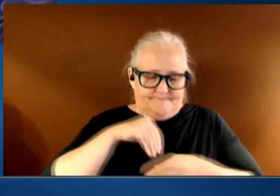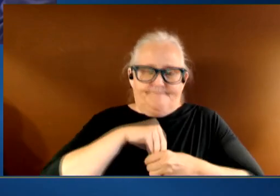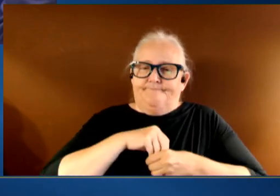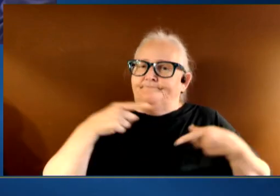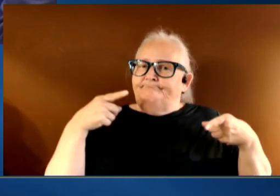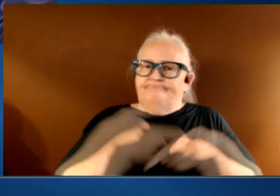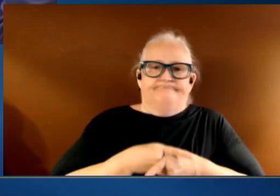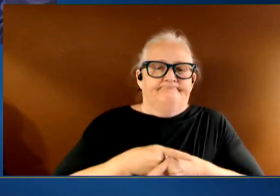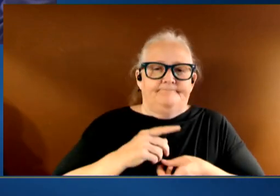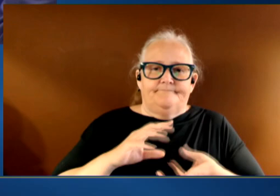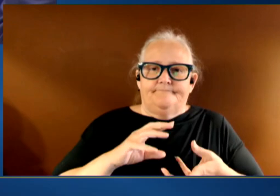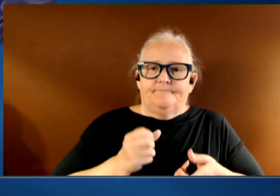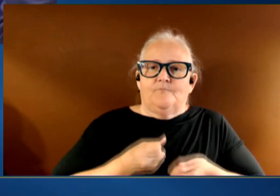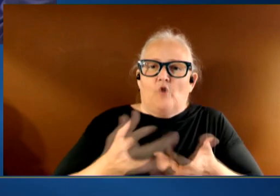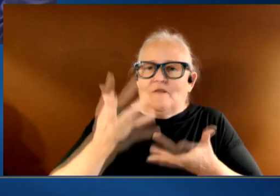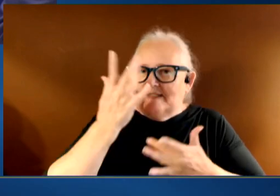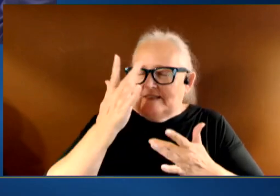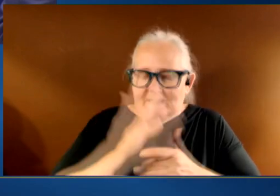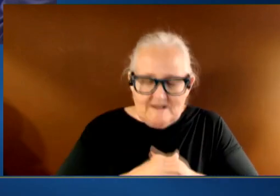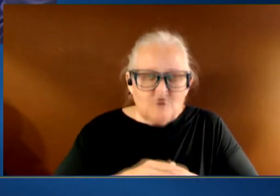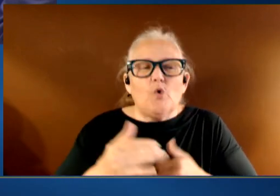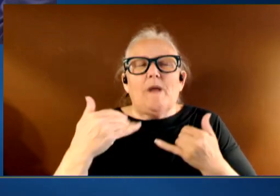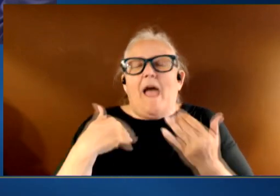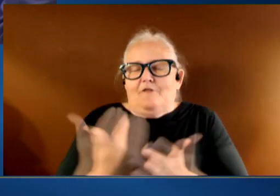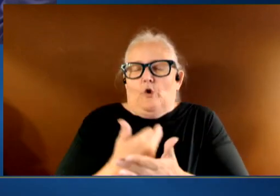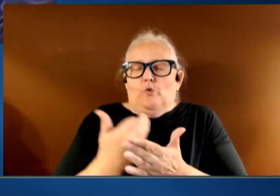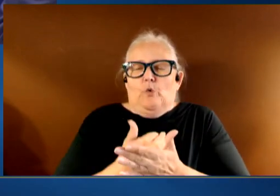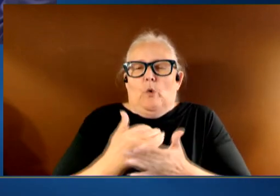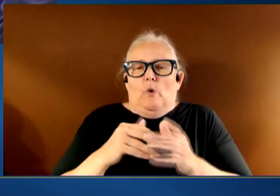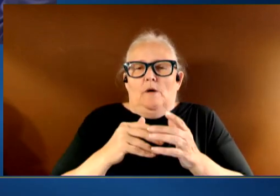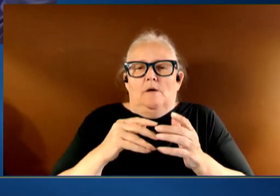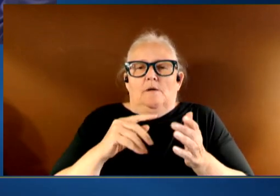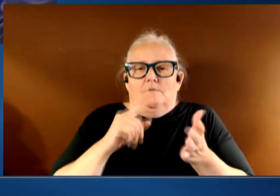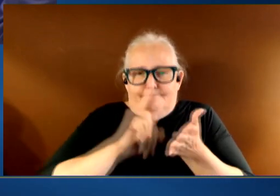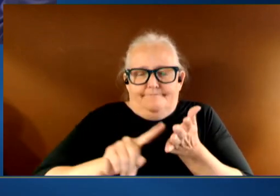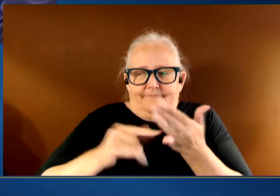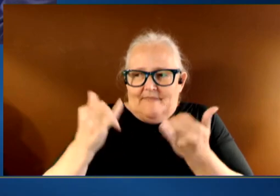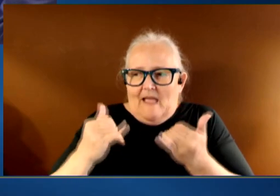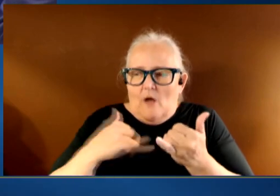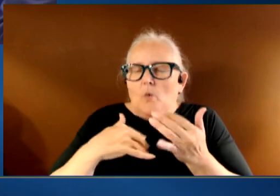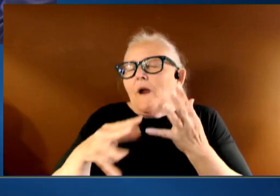we have a new protocol that's ongoing now where we've added more medication to try to improve